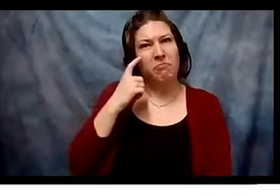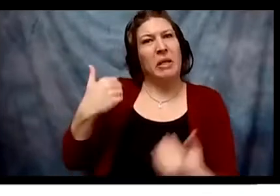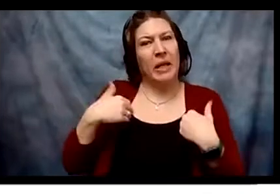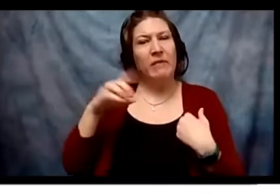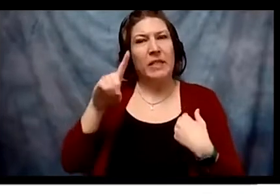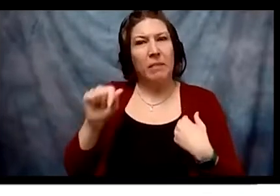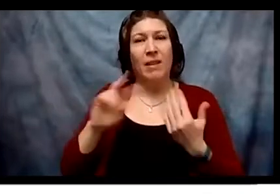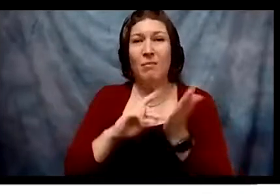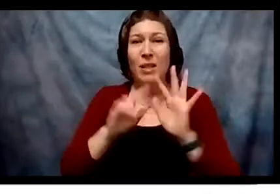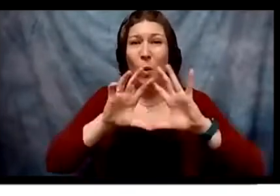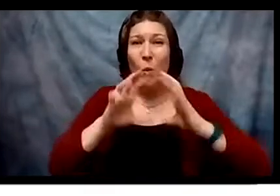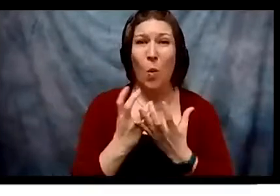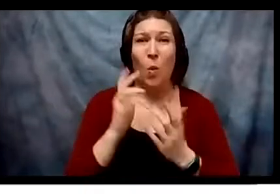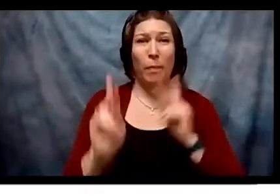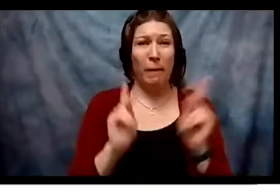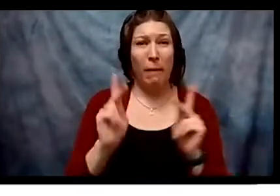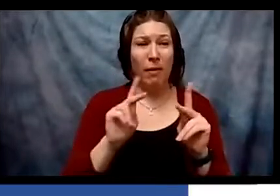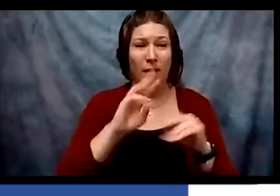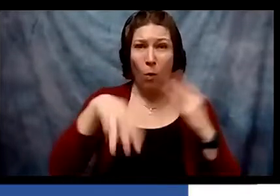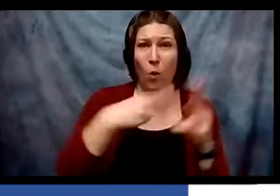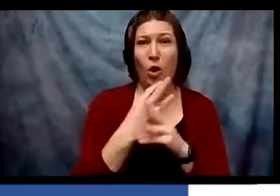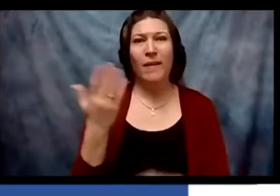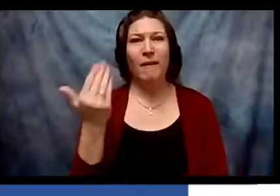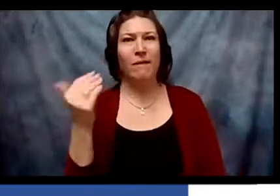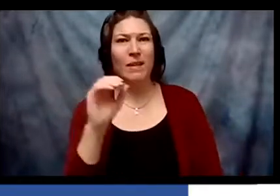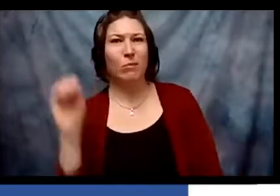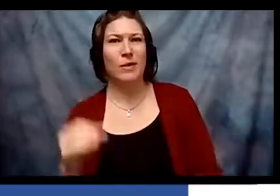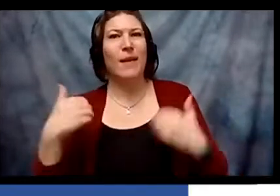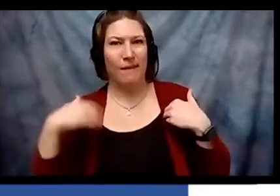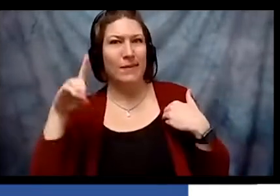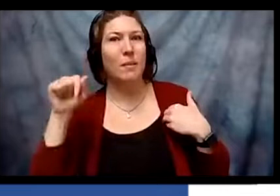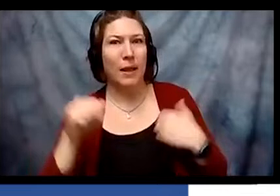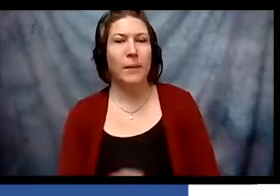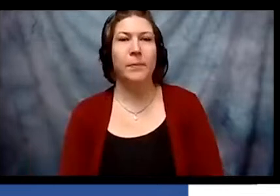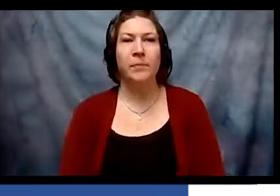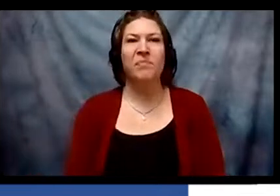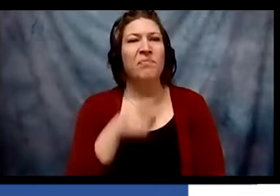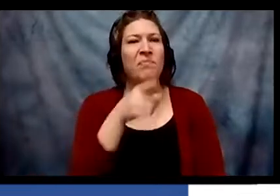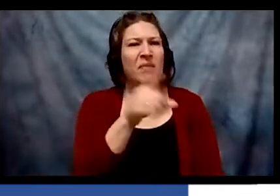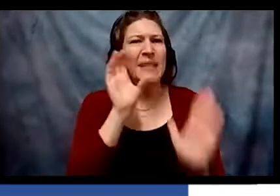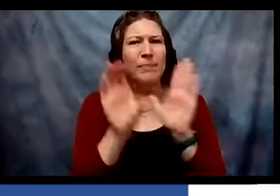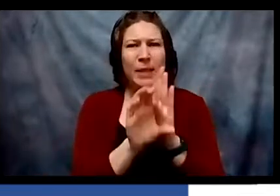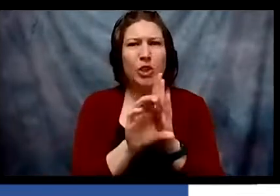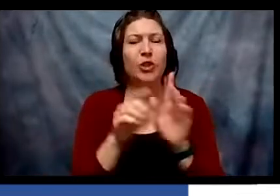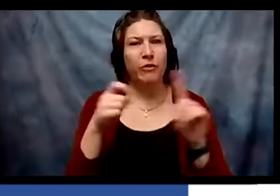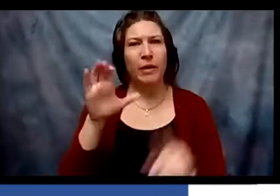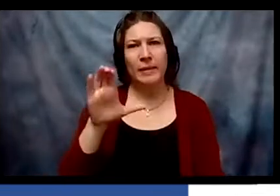of the world's population. The graphic on this slide from the CDC is titled